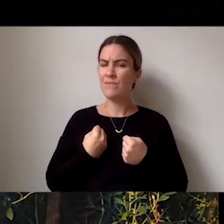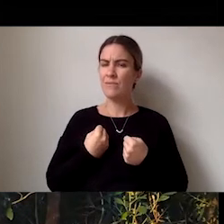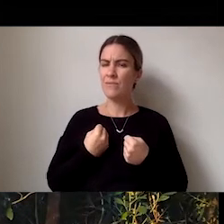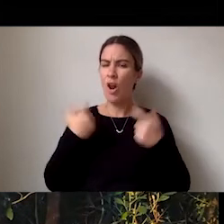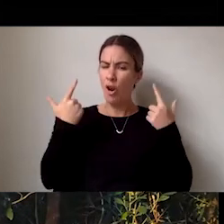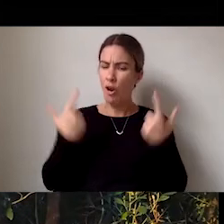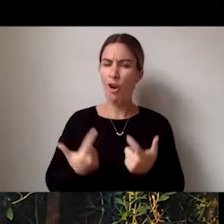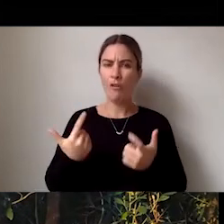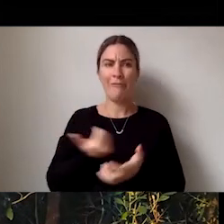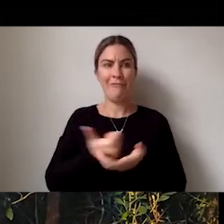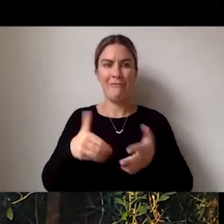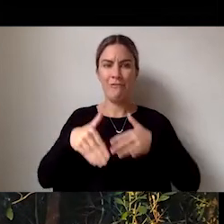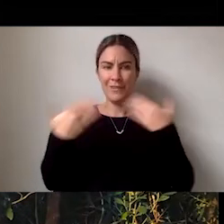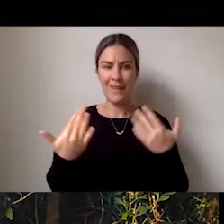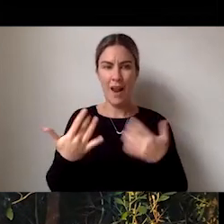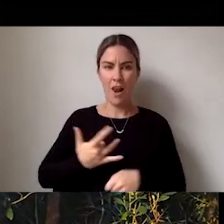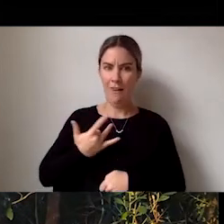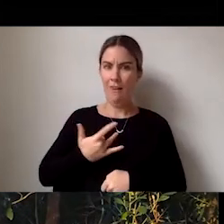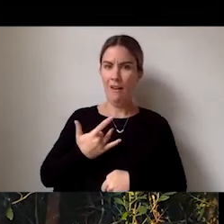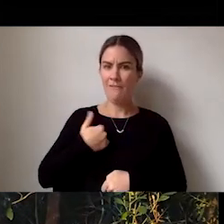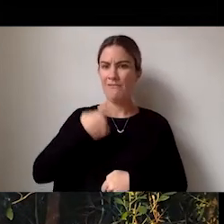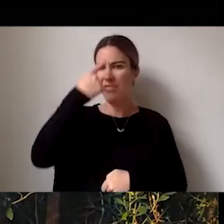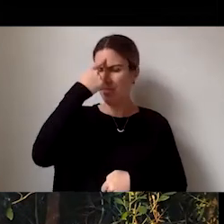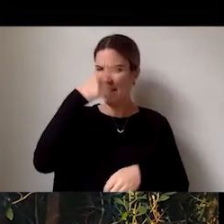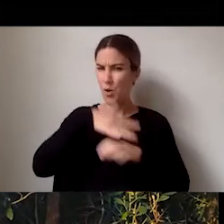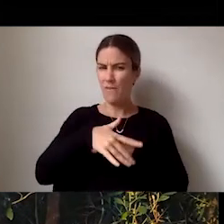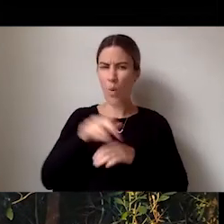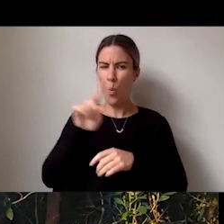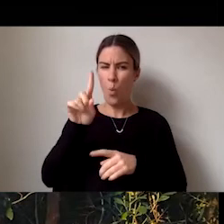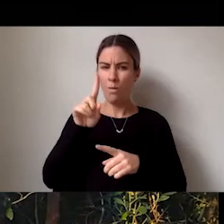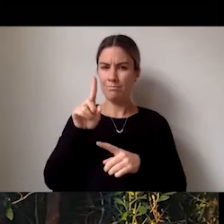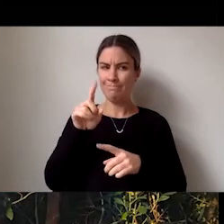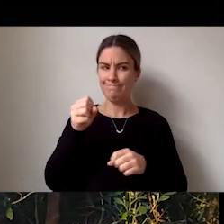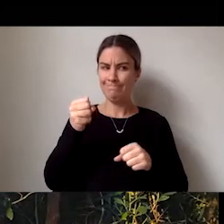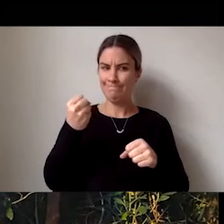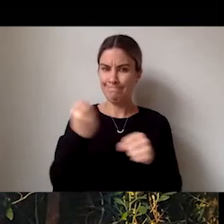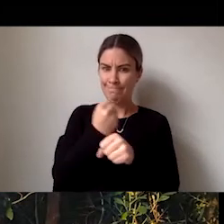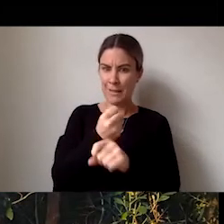thinking about what creates change, what change means, and the ways that